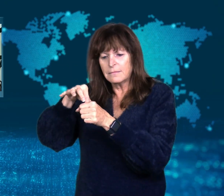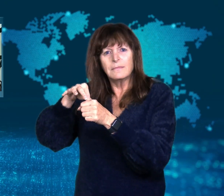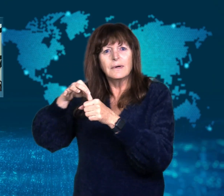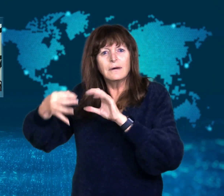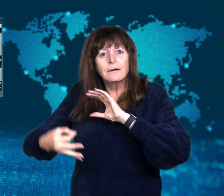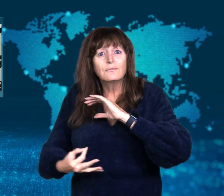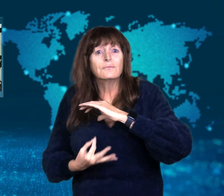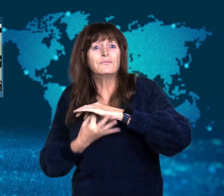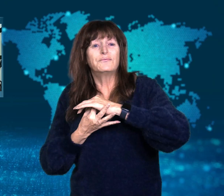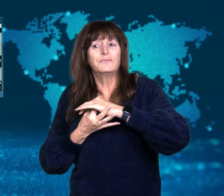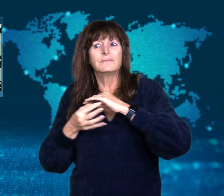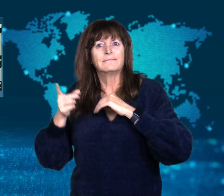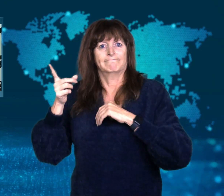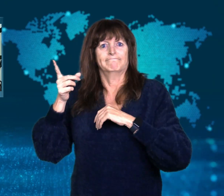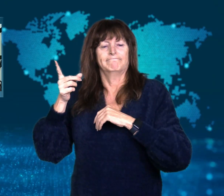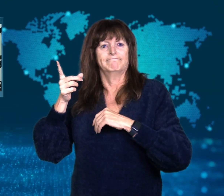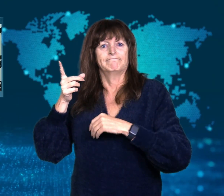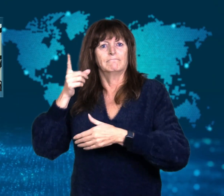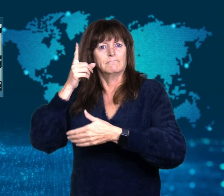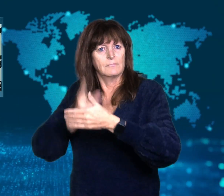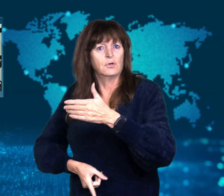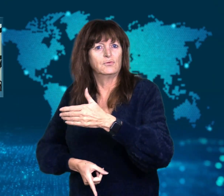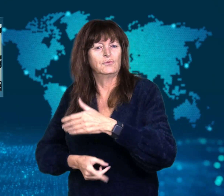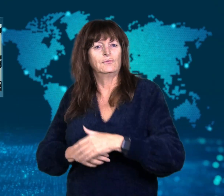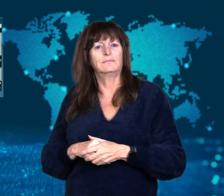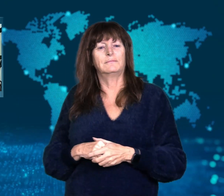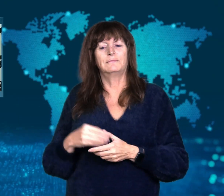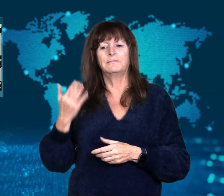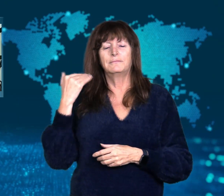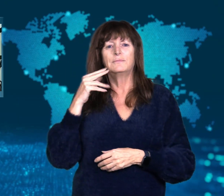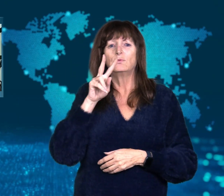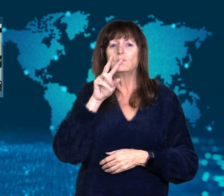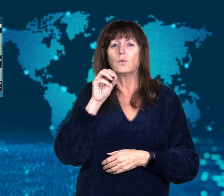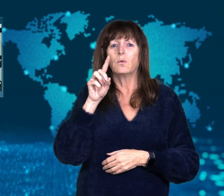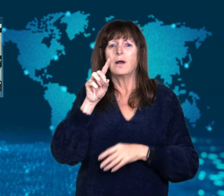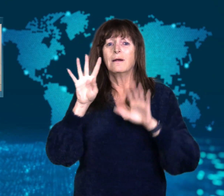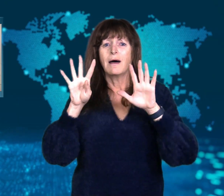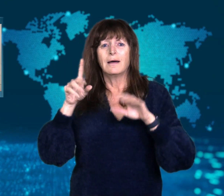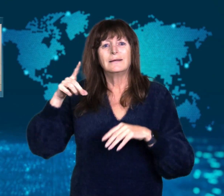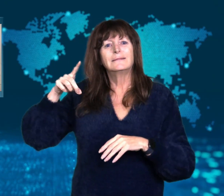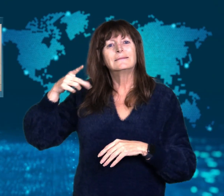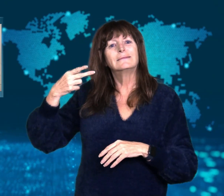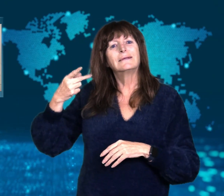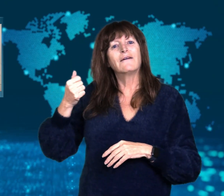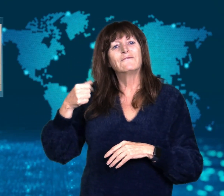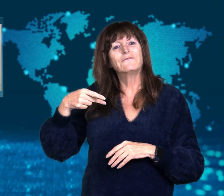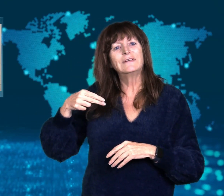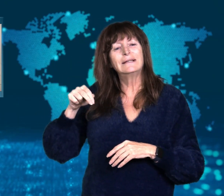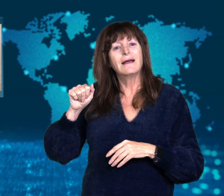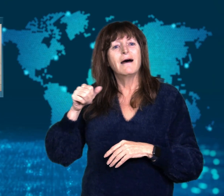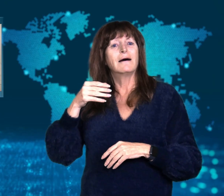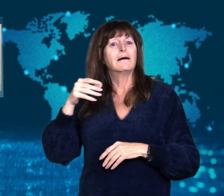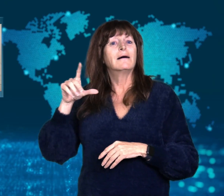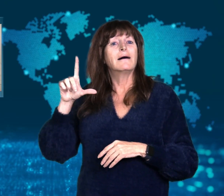Daphna and Alexander Cardinale attended a fertility clinic to